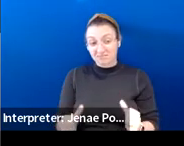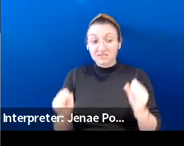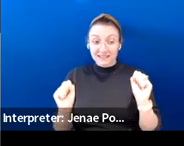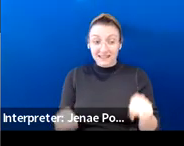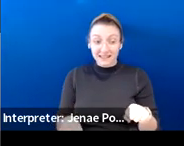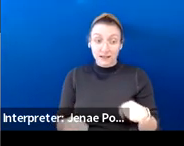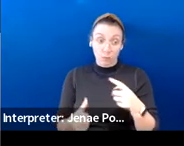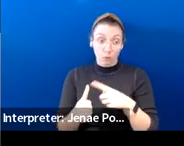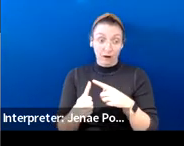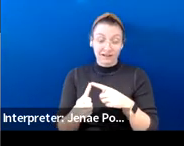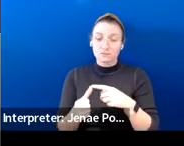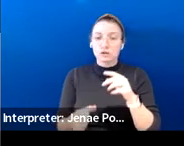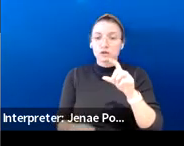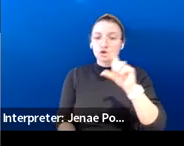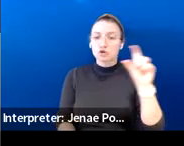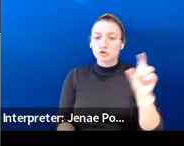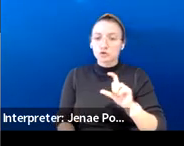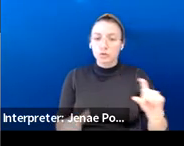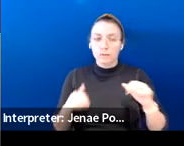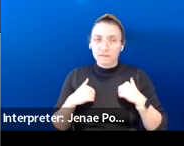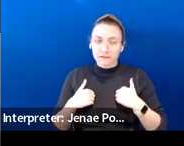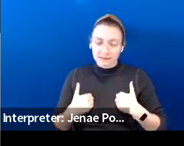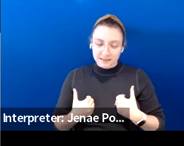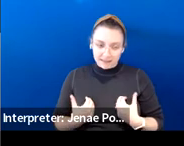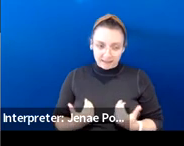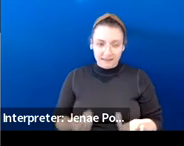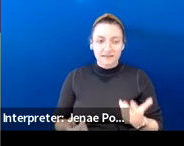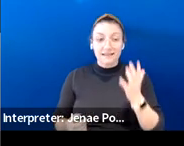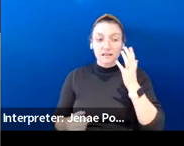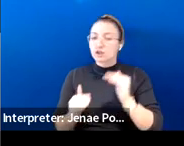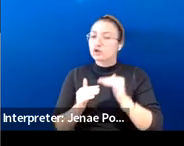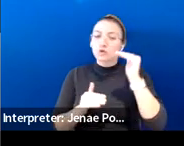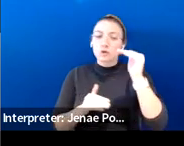And this is when a person is experienced, spent too much time in front of the computer screen.